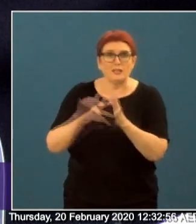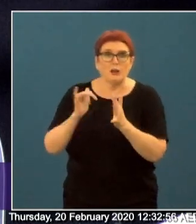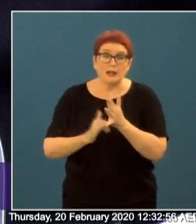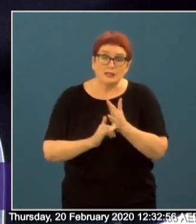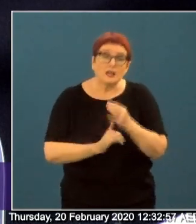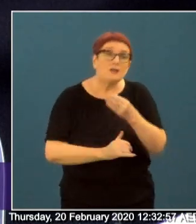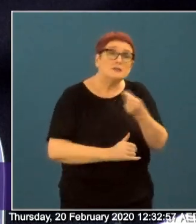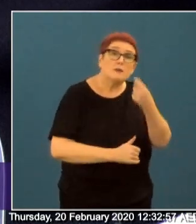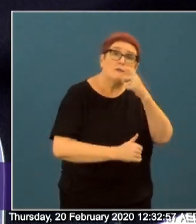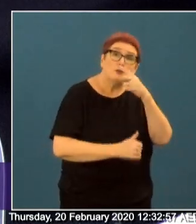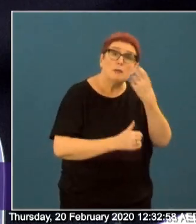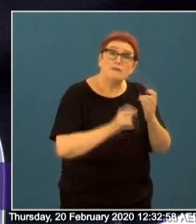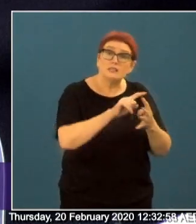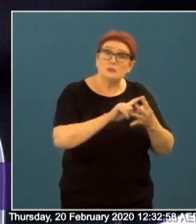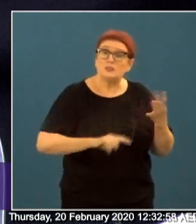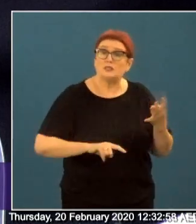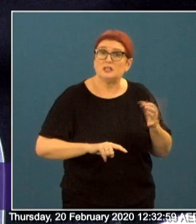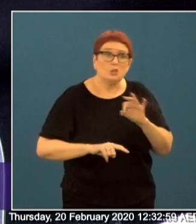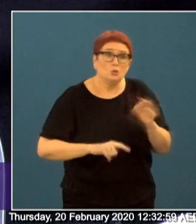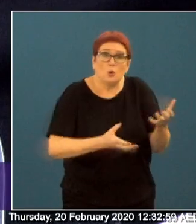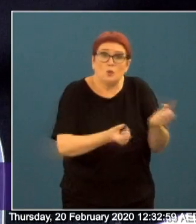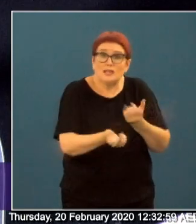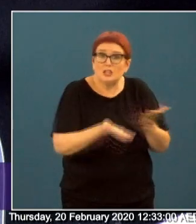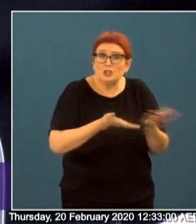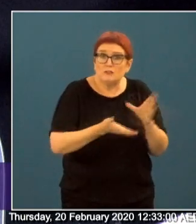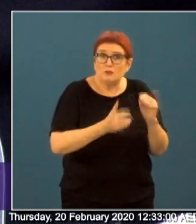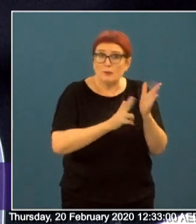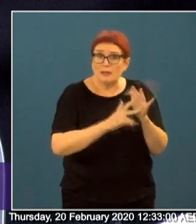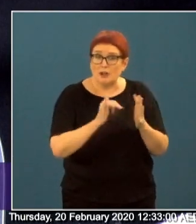the NDIS whose deaths will not be part of the reporting.